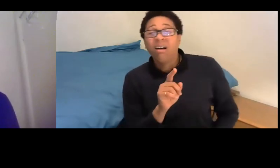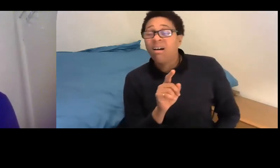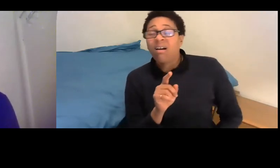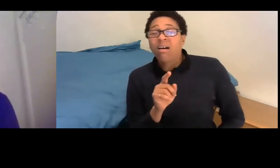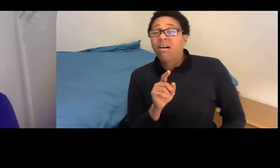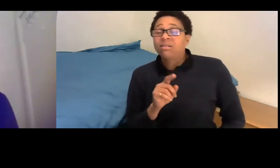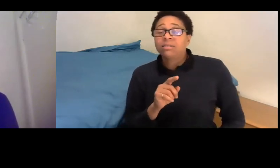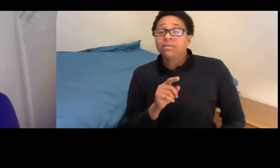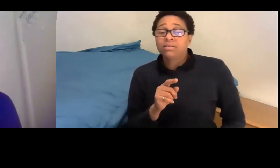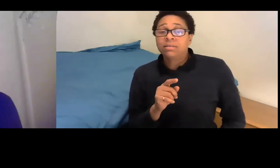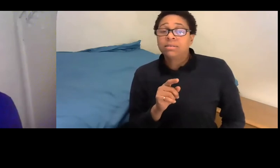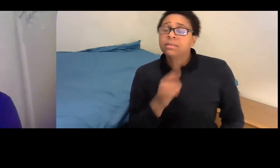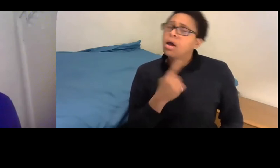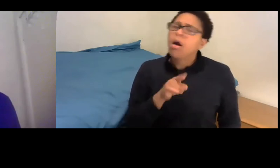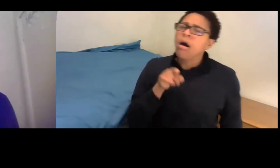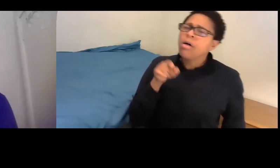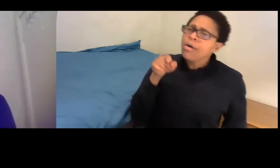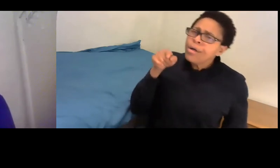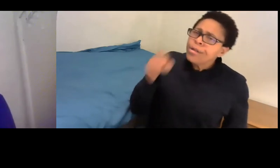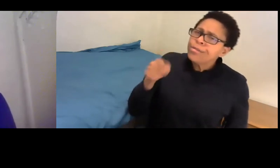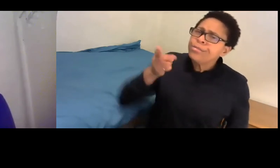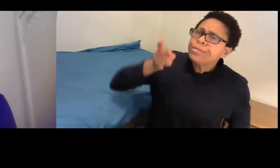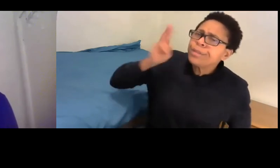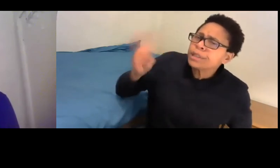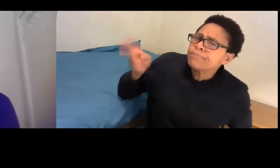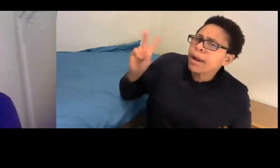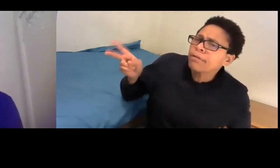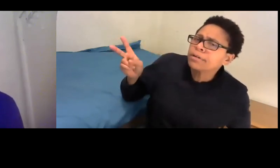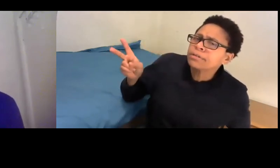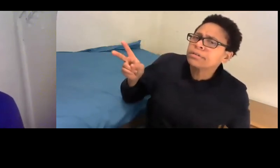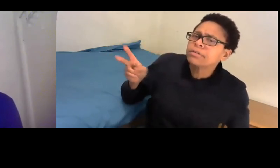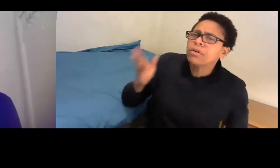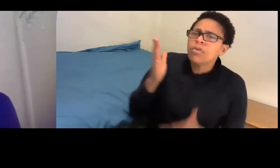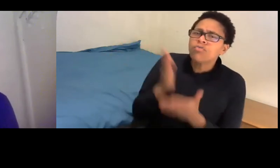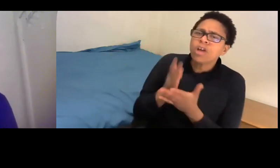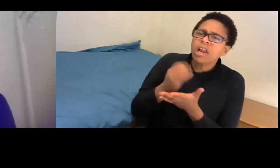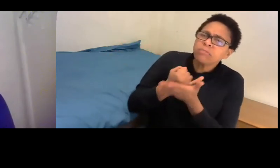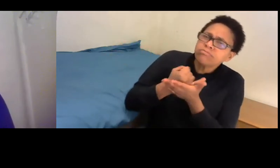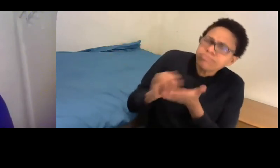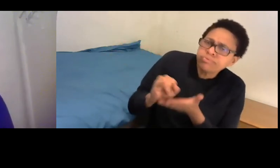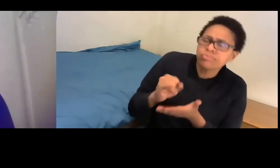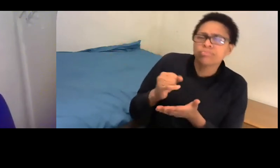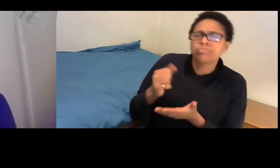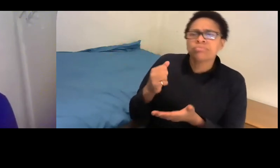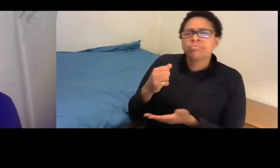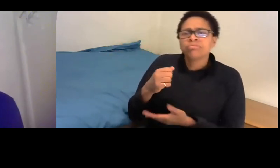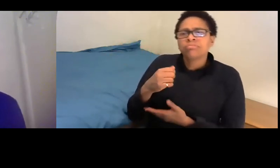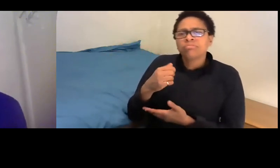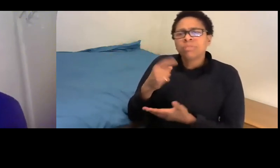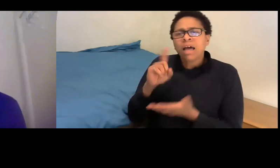these were homophobic Muslim parents who just didn't respect the fact that, you know, LGBTQ people have a right to exist,